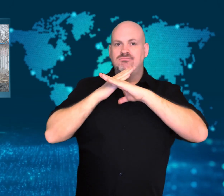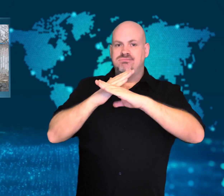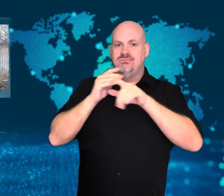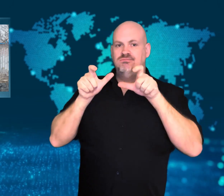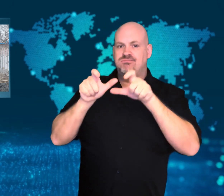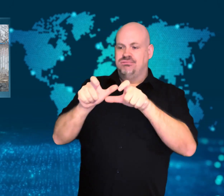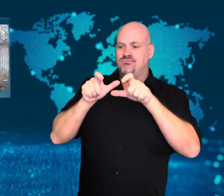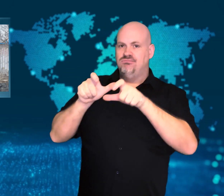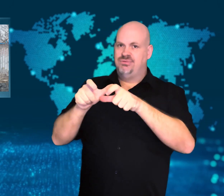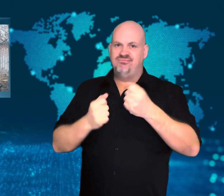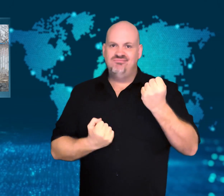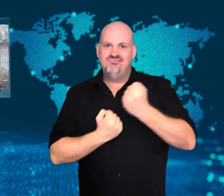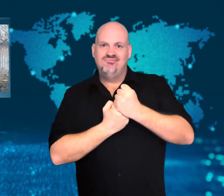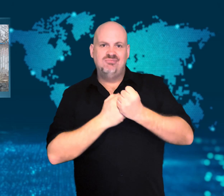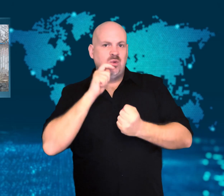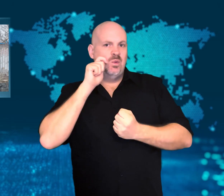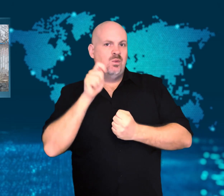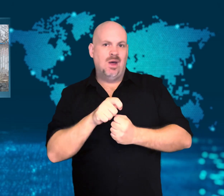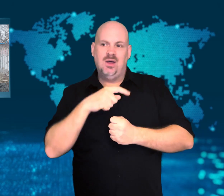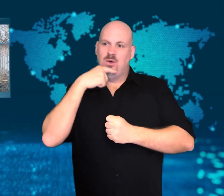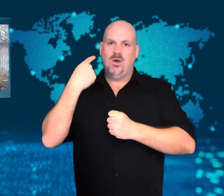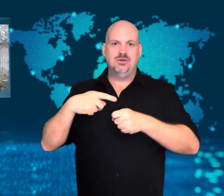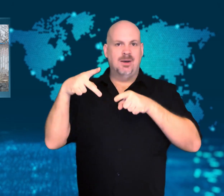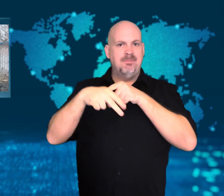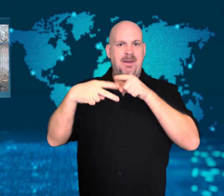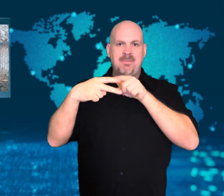in support of Ukraine.